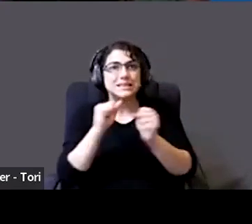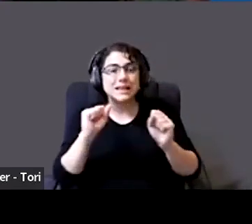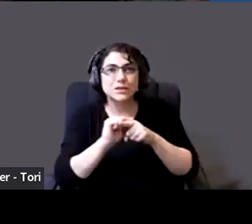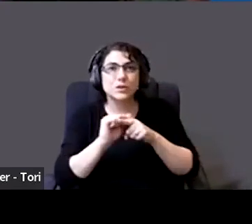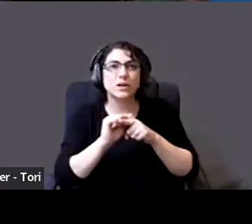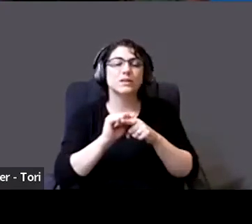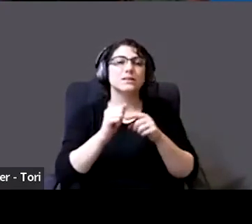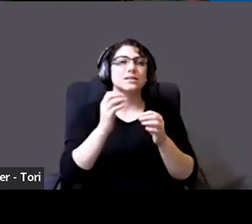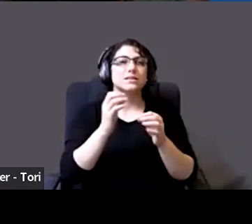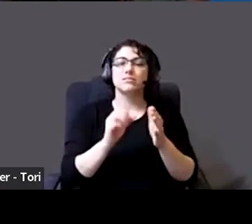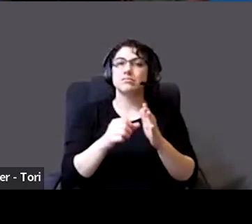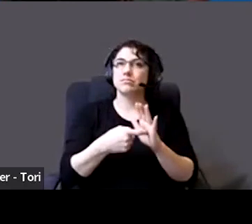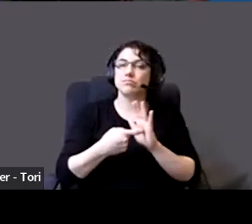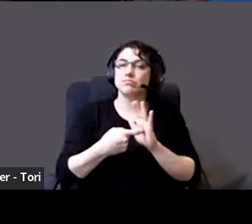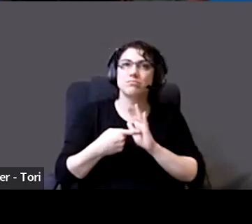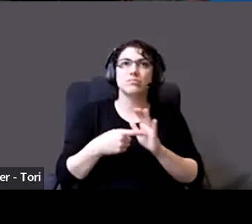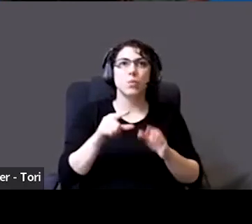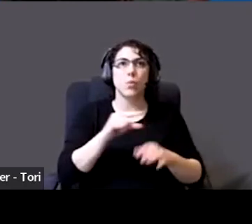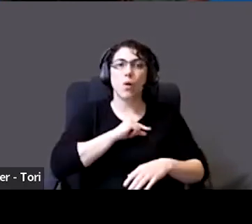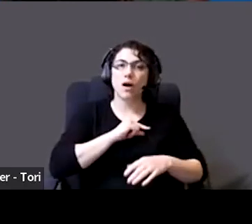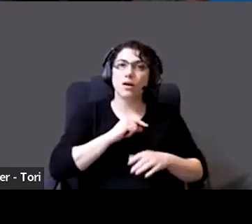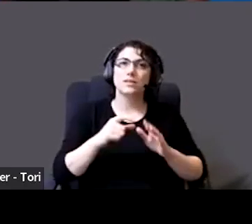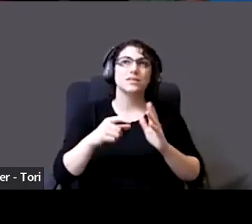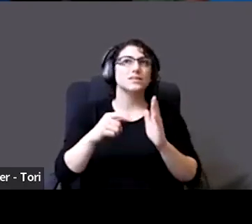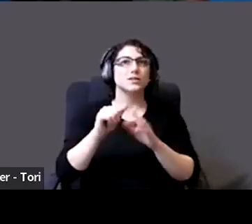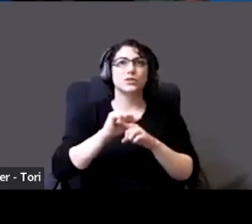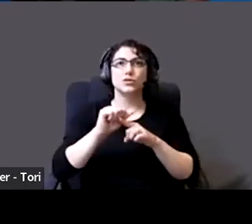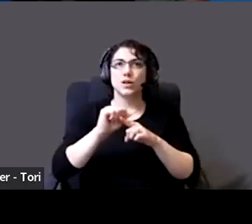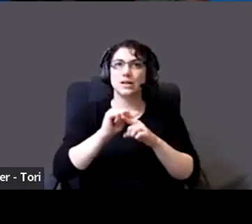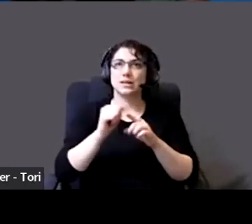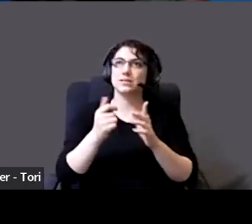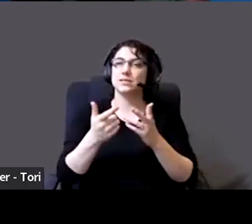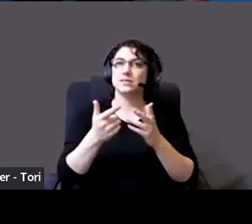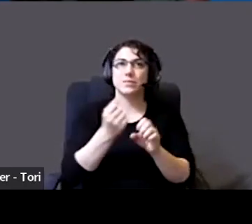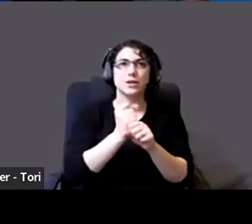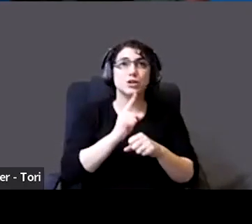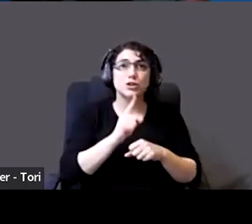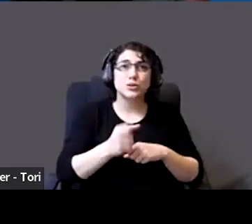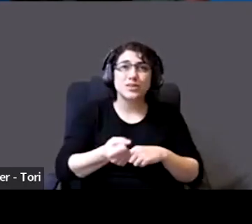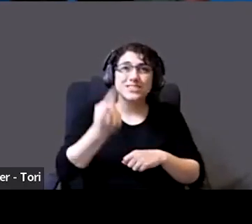They're going to have to take certain quality trainings to make sure they understand quality, how CDC does quality,